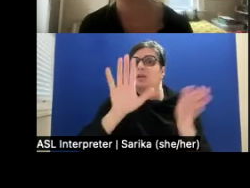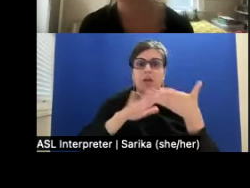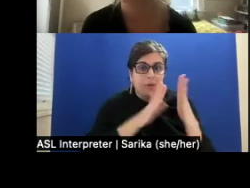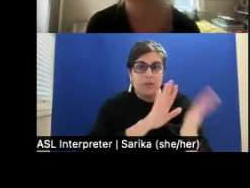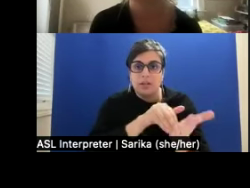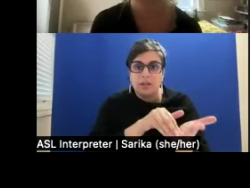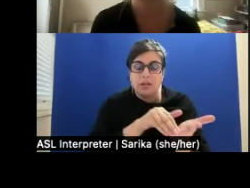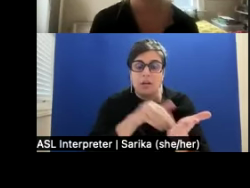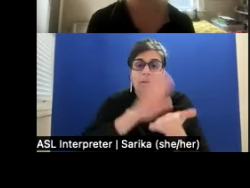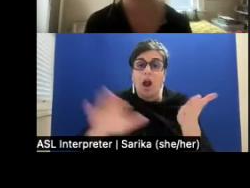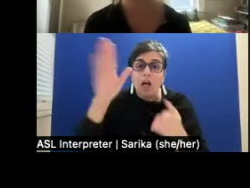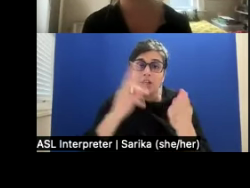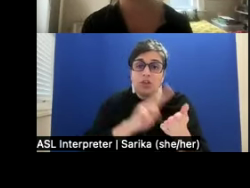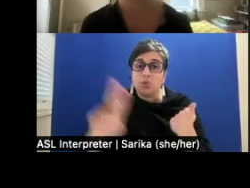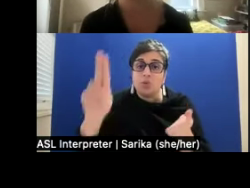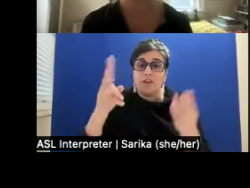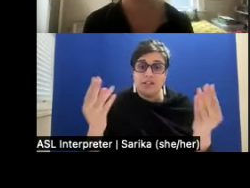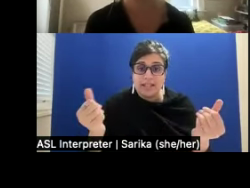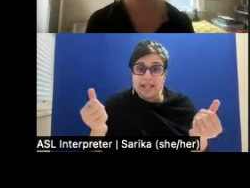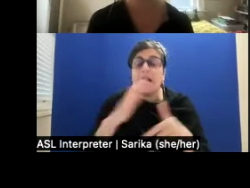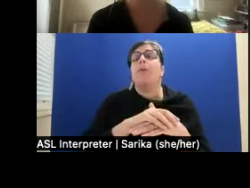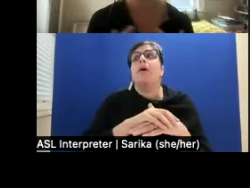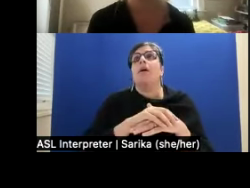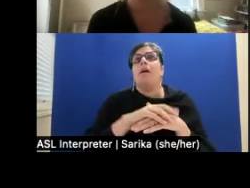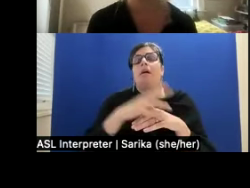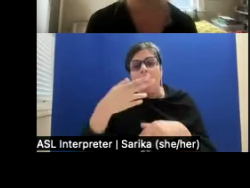and university campuses, high schools, community gardens, and farmers markets.